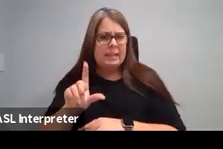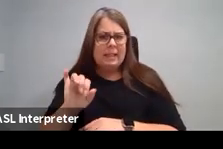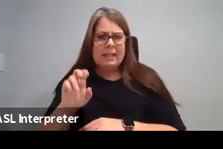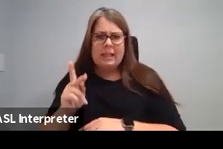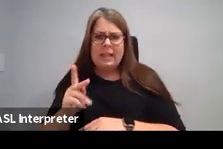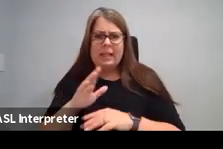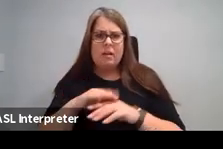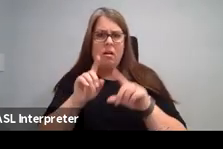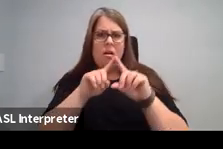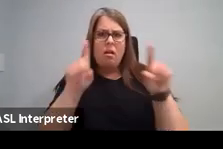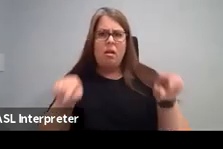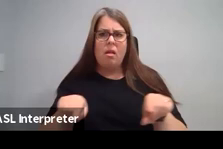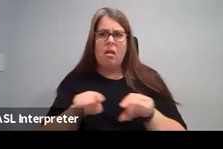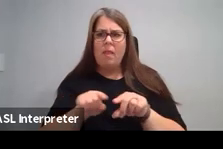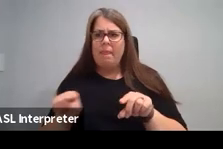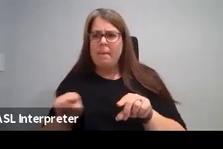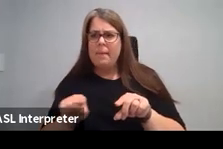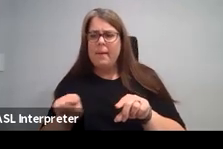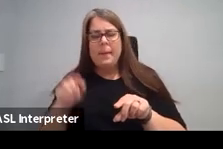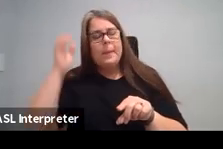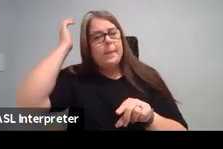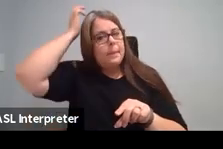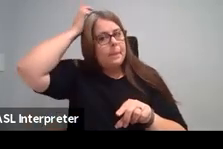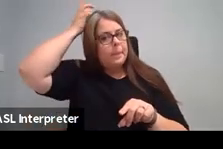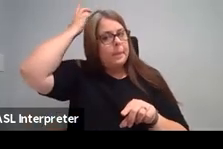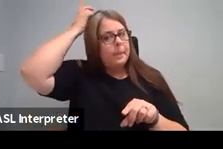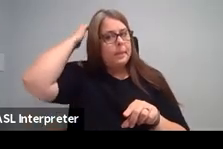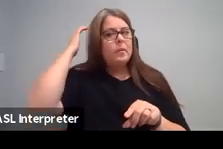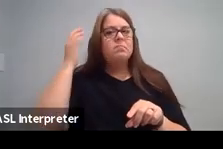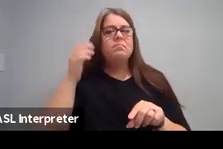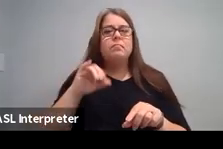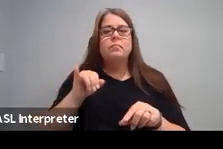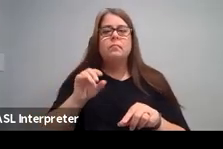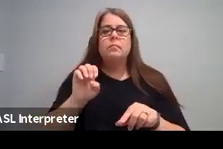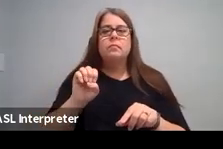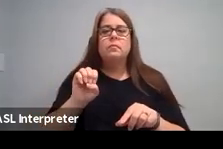Allison Frenzel : you're muted. Okay, so I think she was going to go ahead and drop the link in the chat. Allison Frenzel : We put all